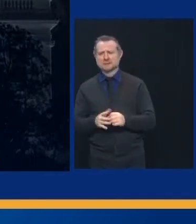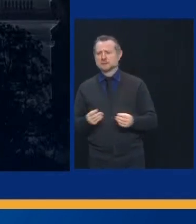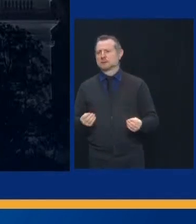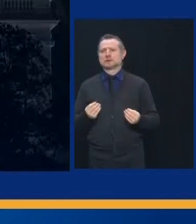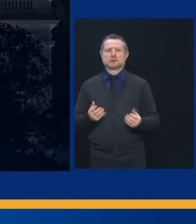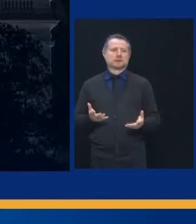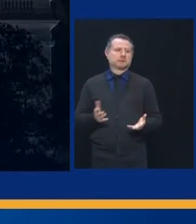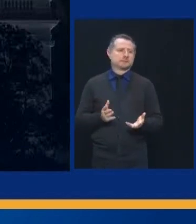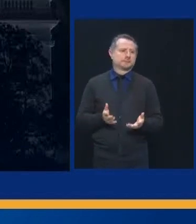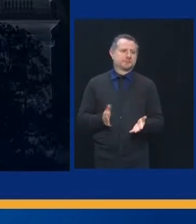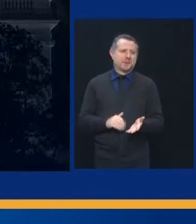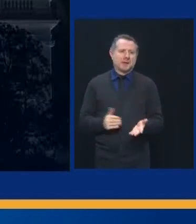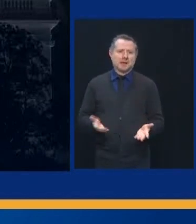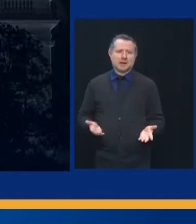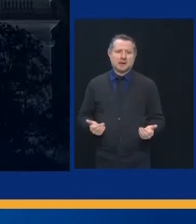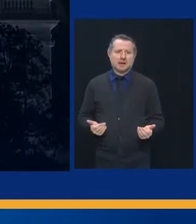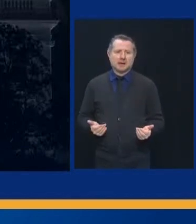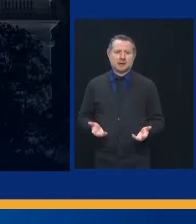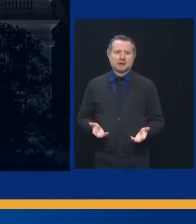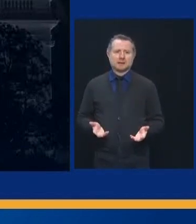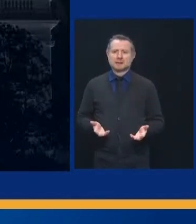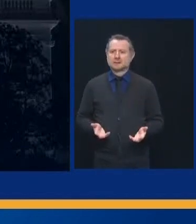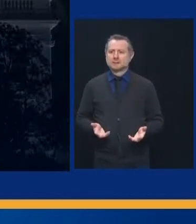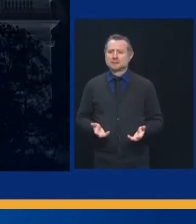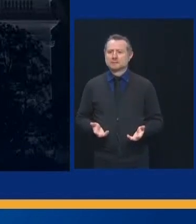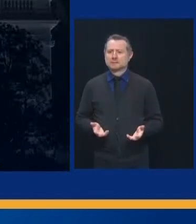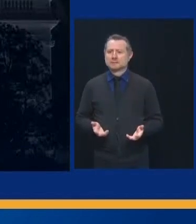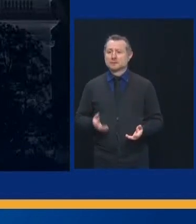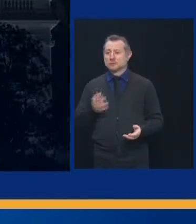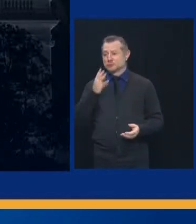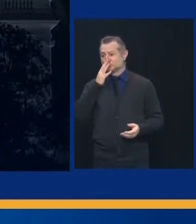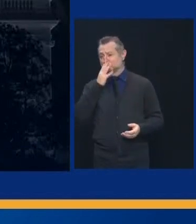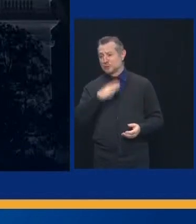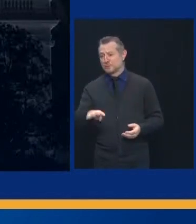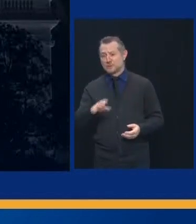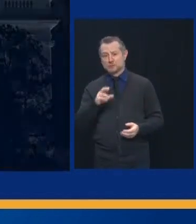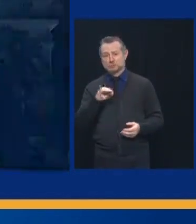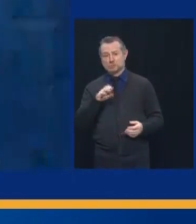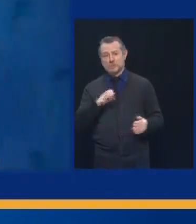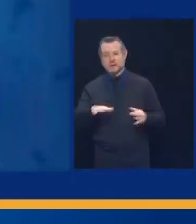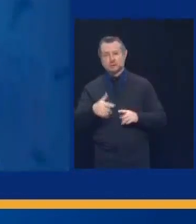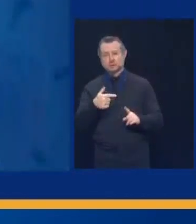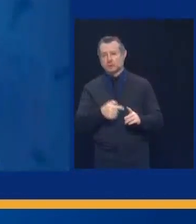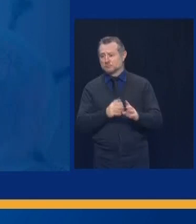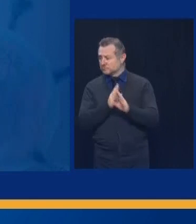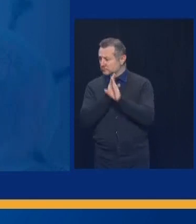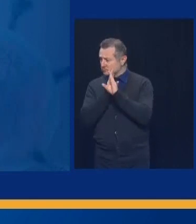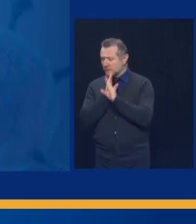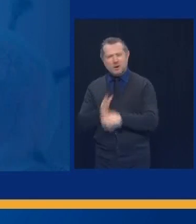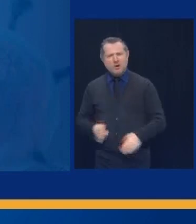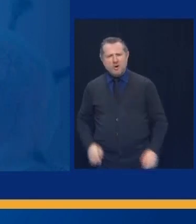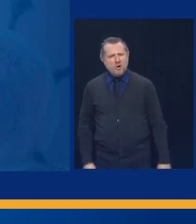ARE YOU KIDDING ME? HOW DO YOU DENY A VIRUS?